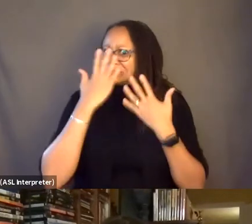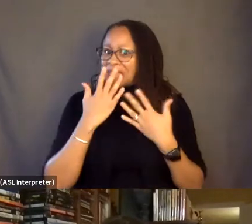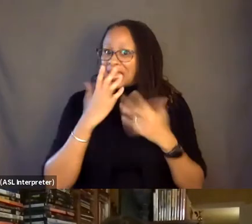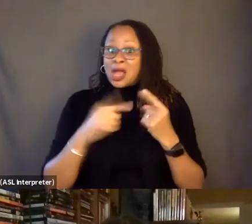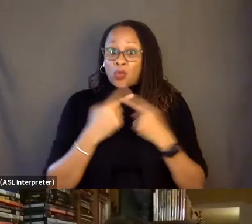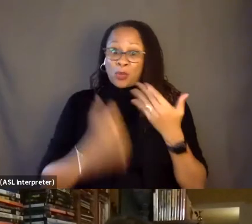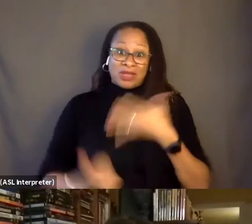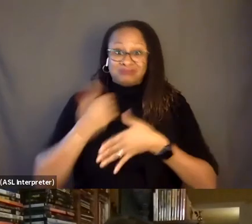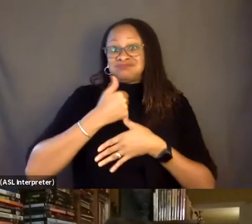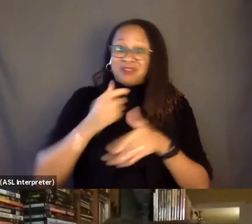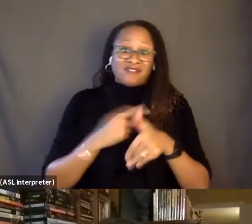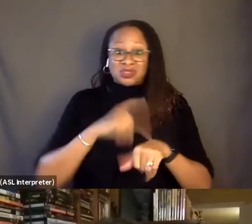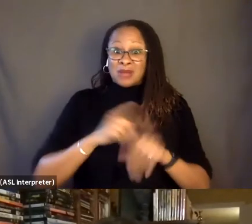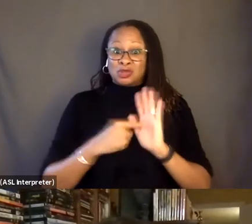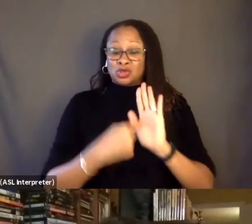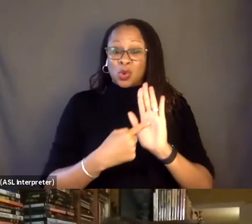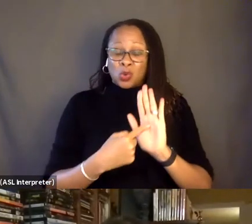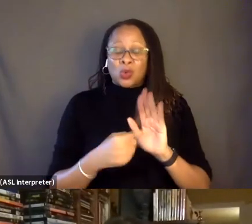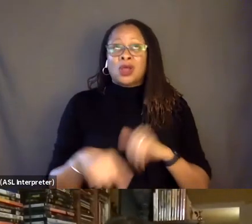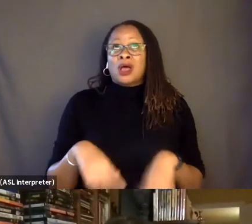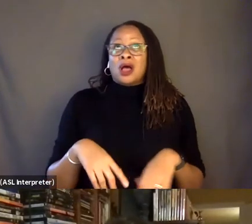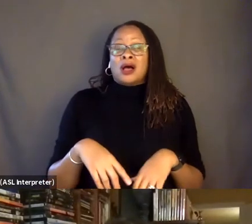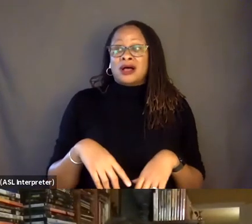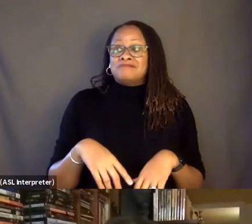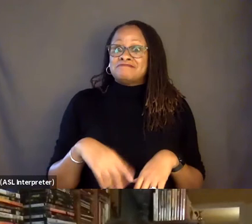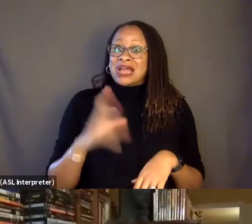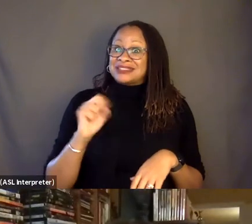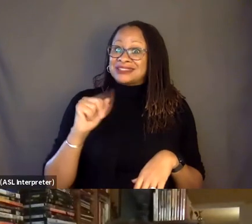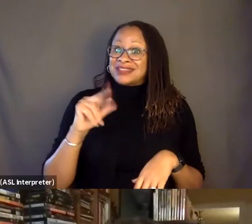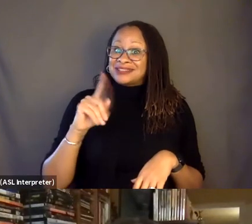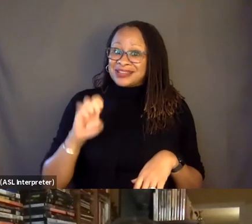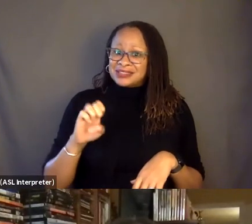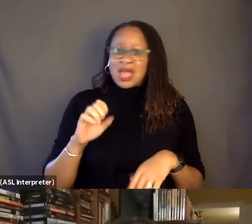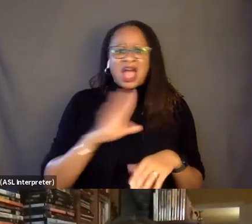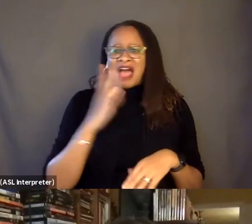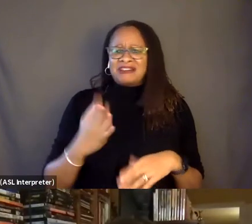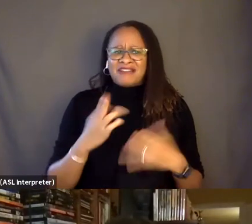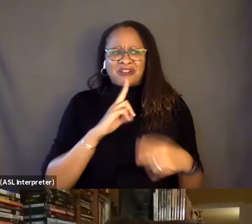a lot of people, I never mention Trump in the film. You know, there's I think a couple of pictures of Trump and President Duterte,